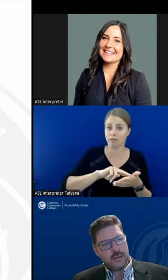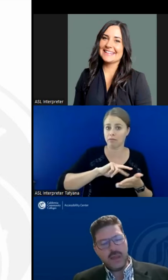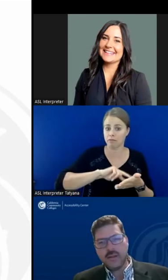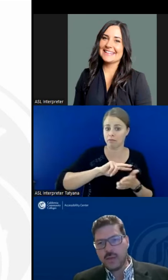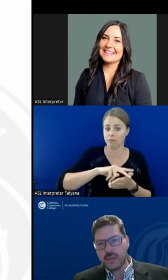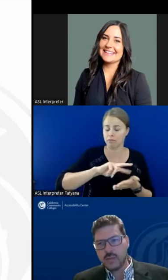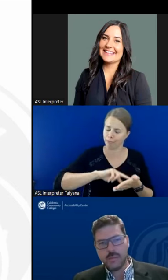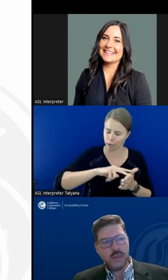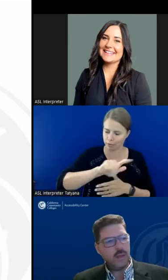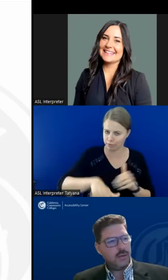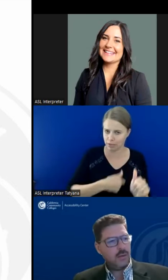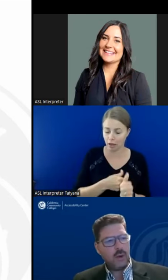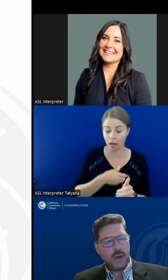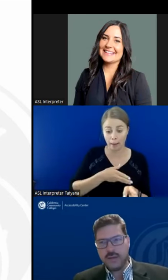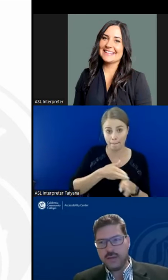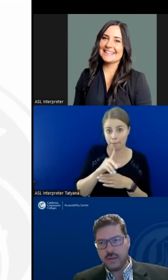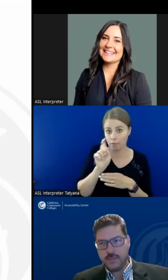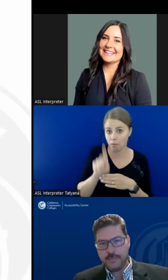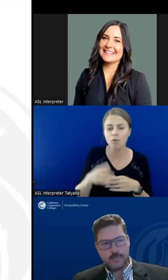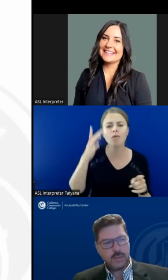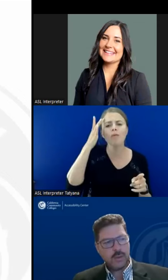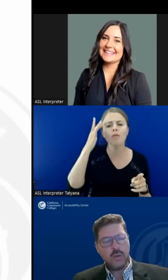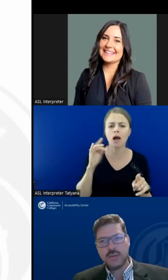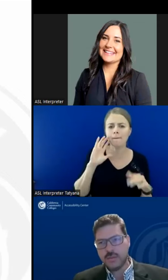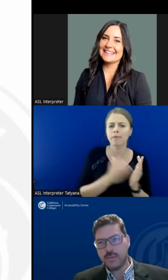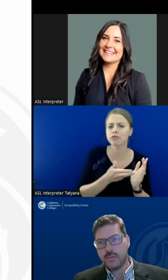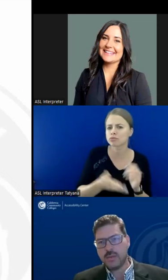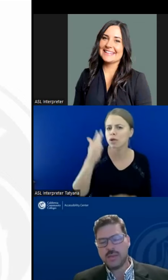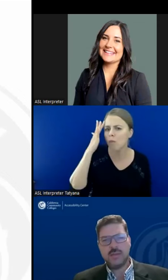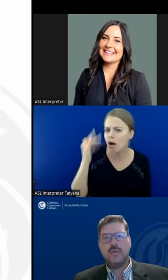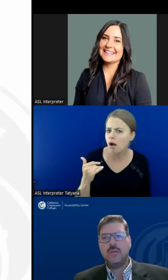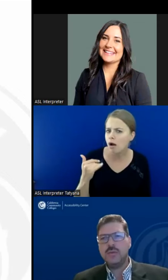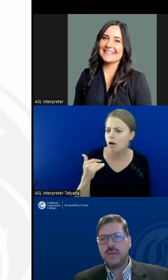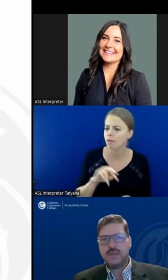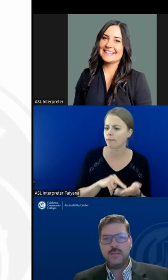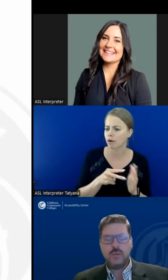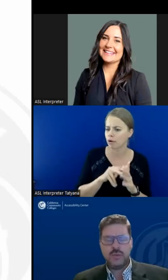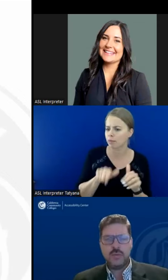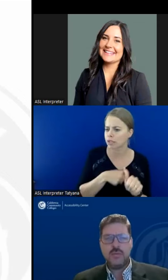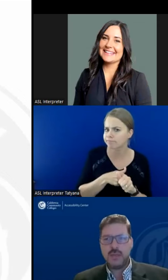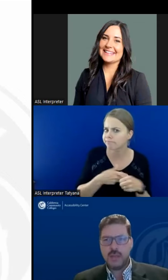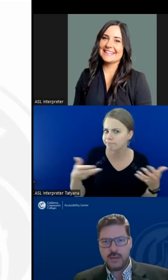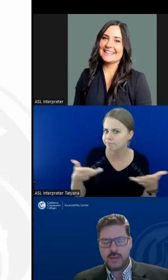main question would be, why are they there? What is the purpose? What they're suppose to communicate.